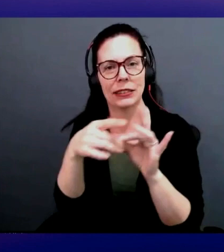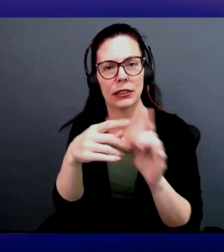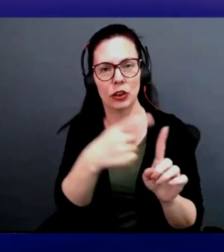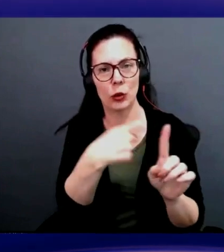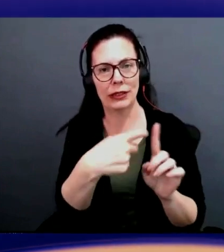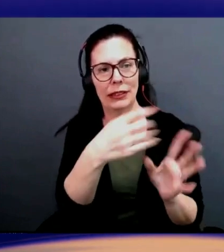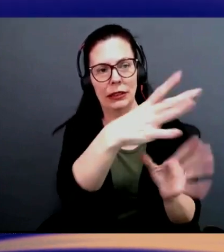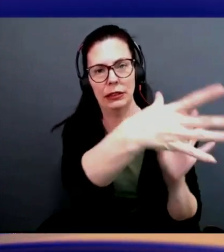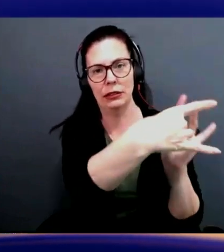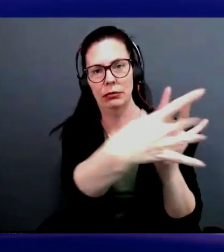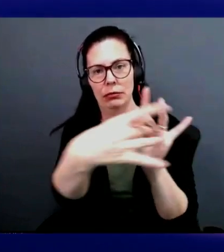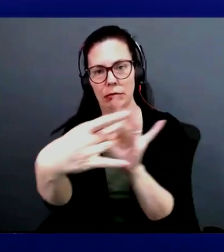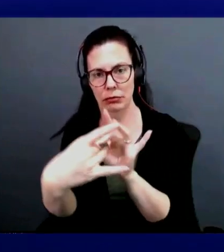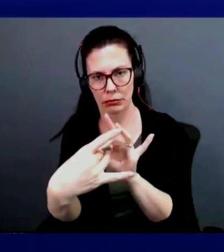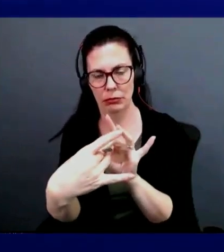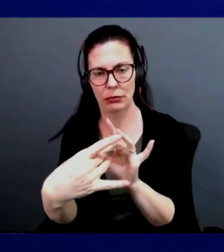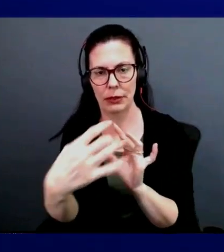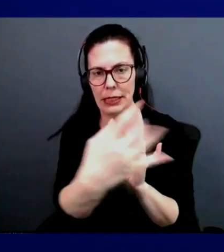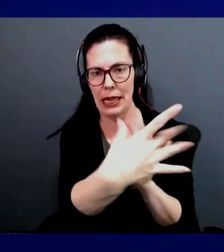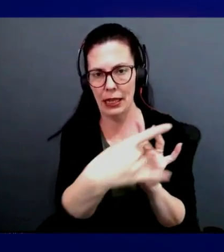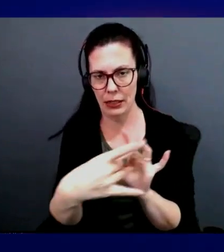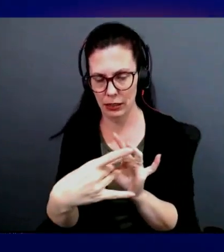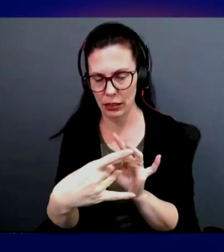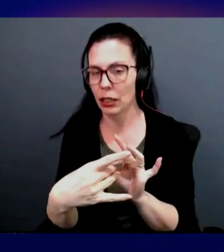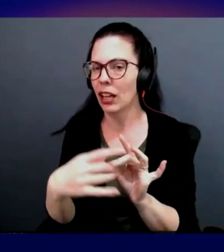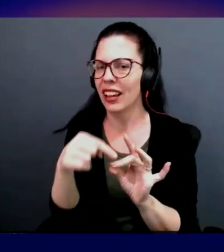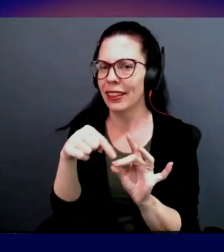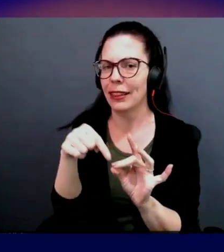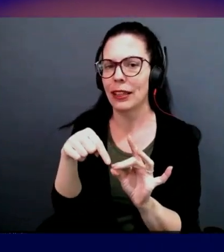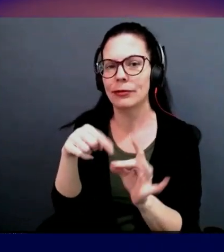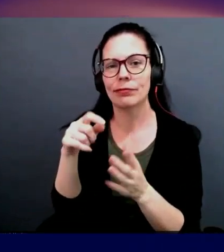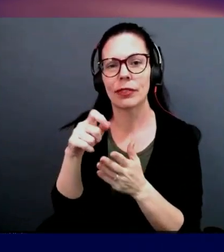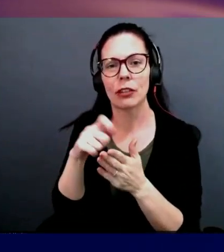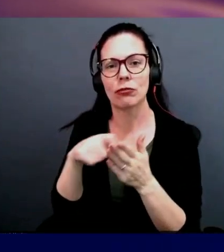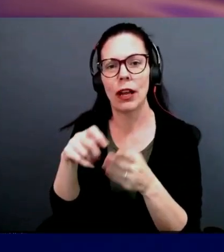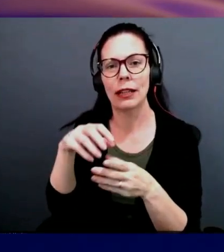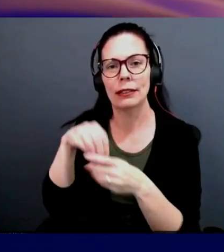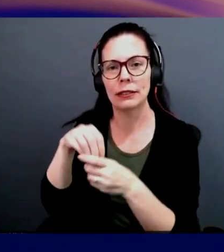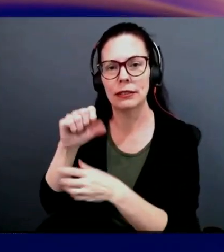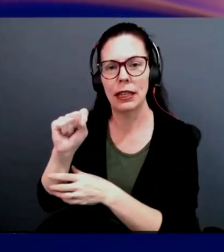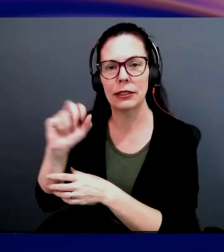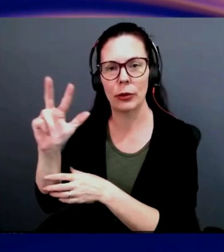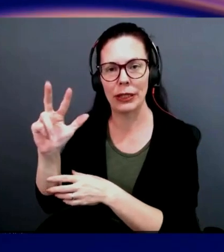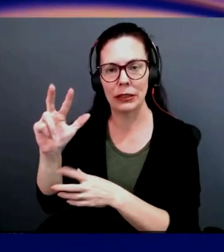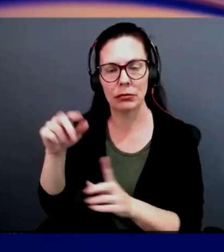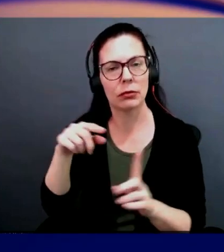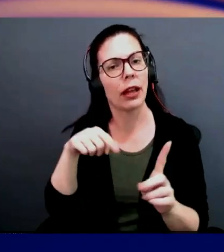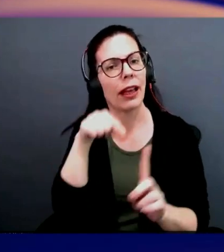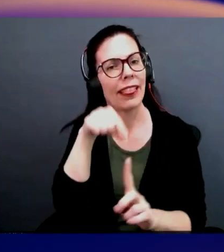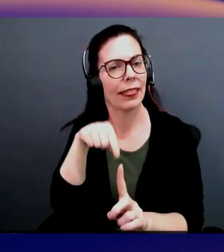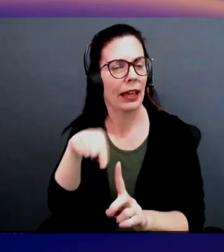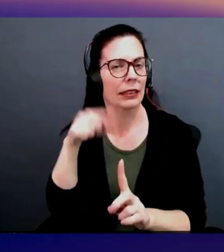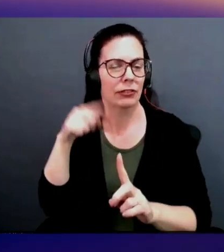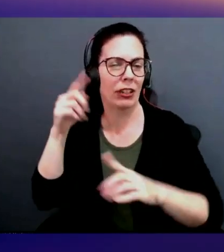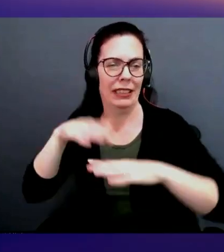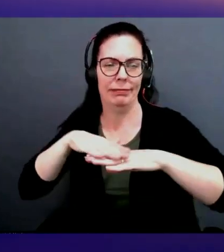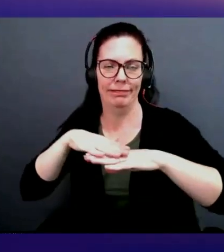and sort of writing it into S3. At a very, very high level, that's the pipeline.